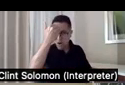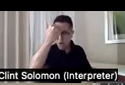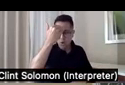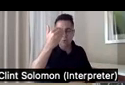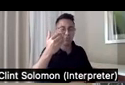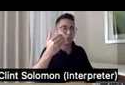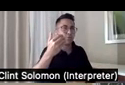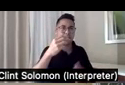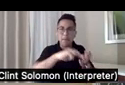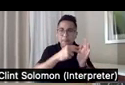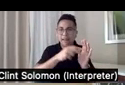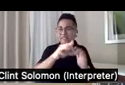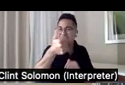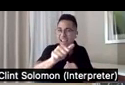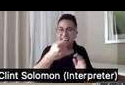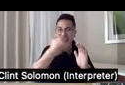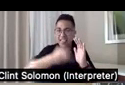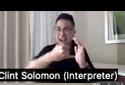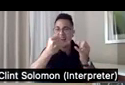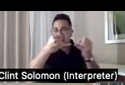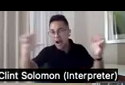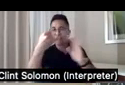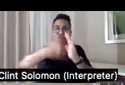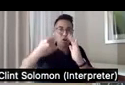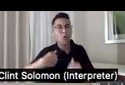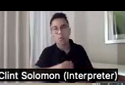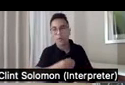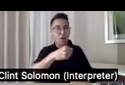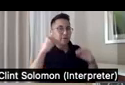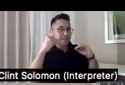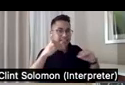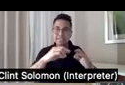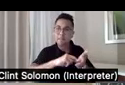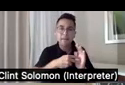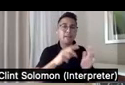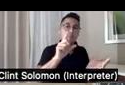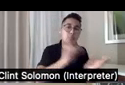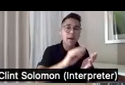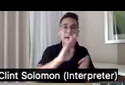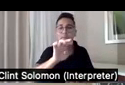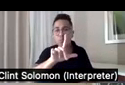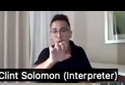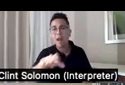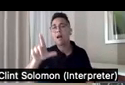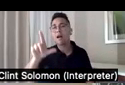drawing we do not teach the meaning of print braille line drawings or even photographs